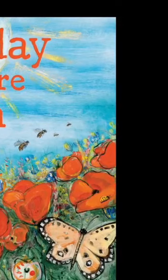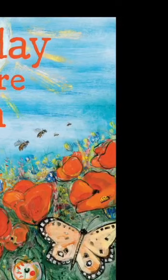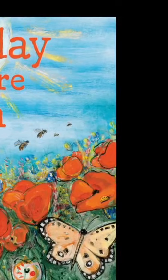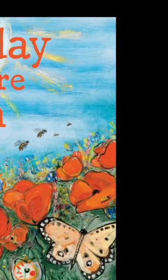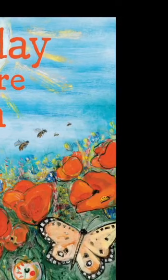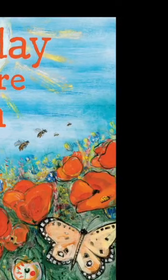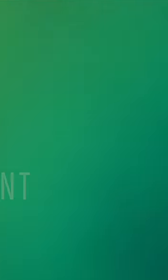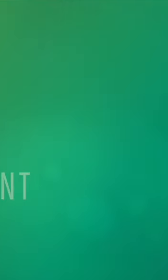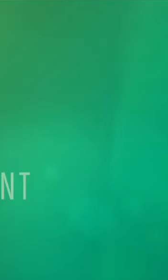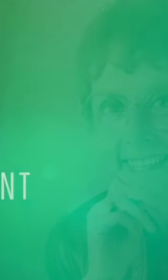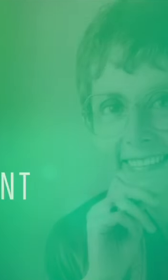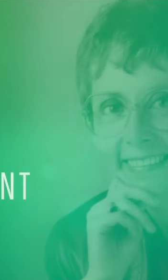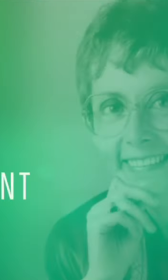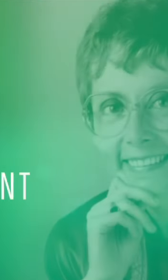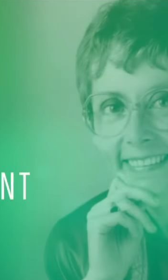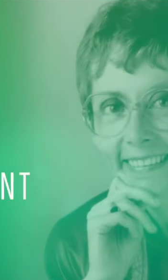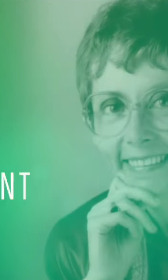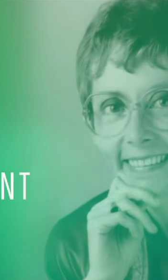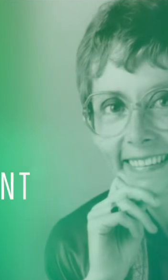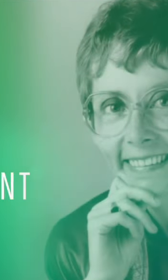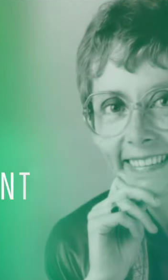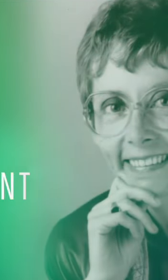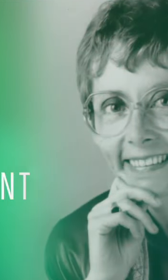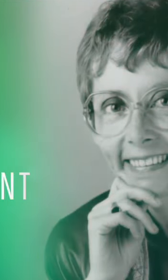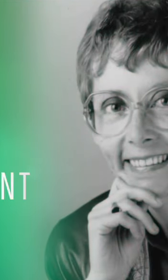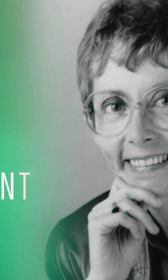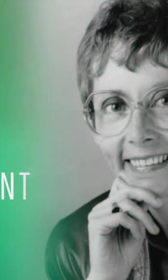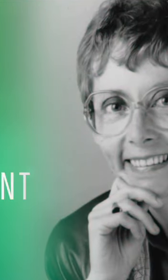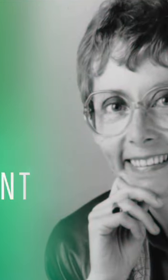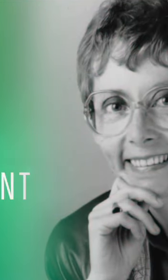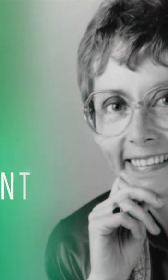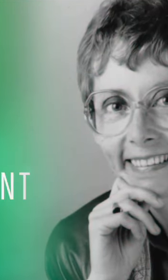Please join me in celebrating Margaret Wild,